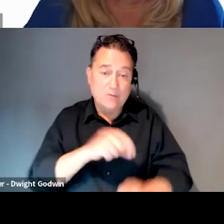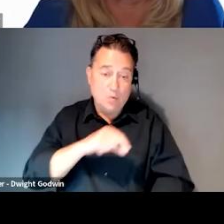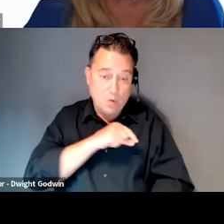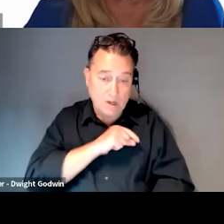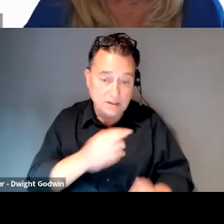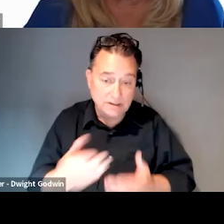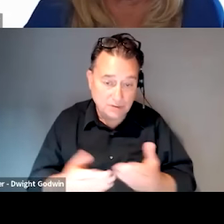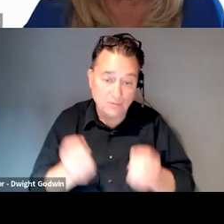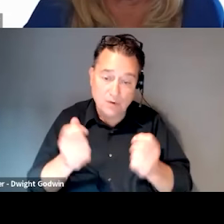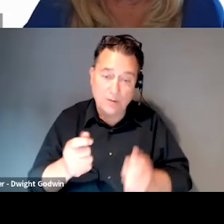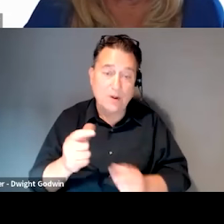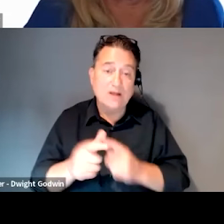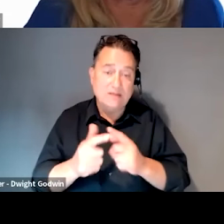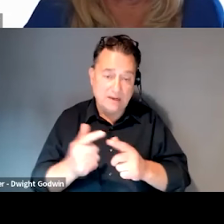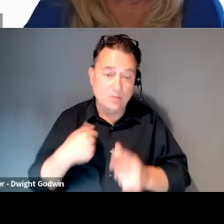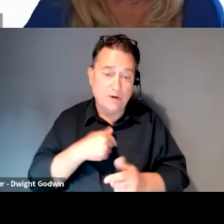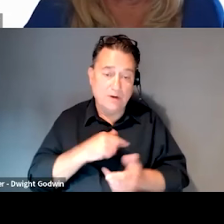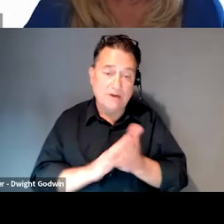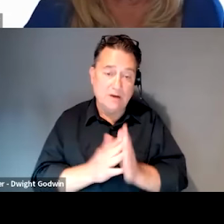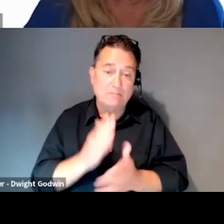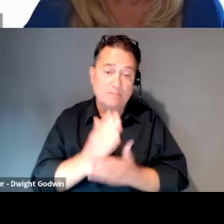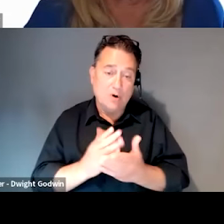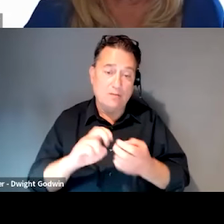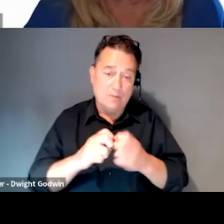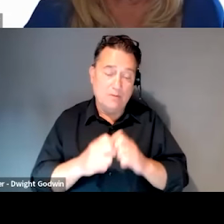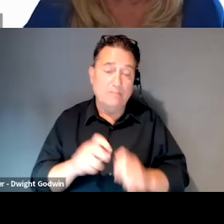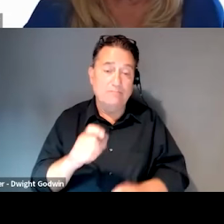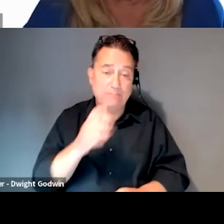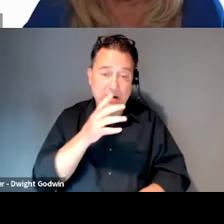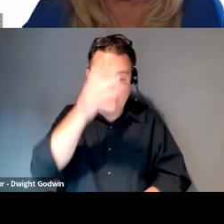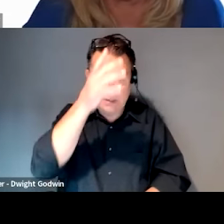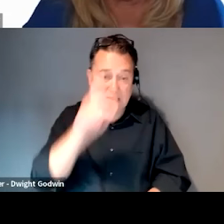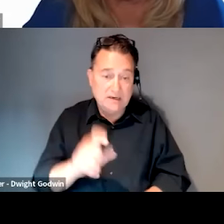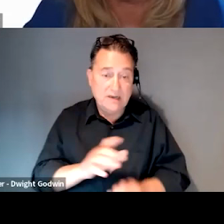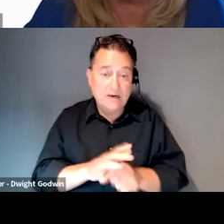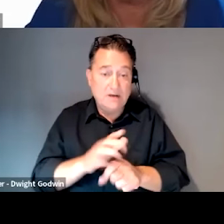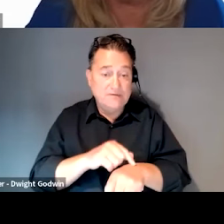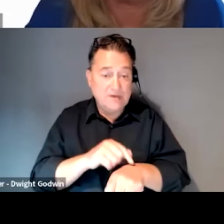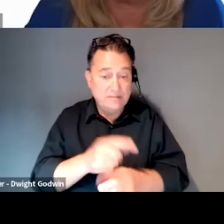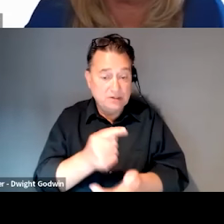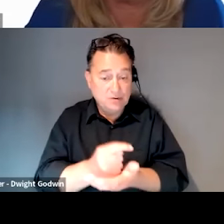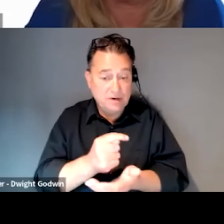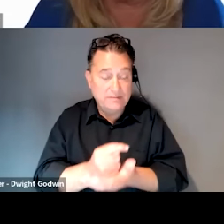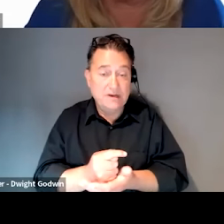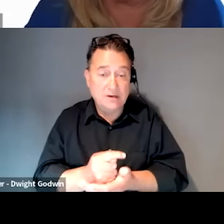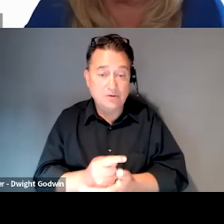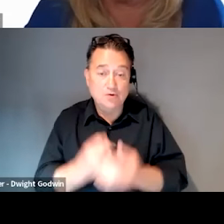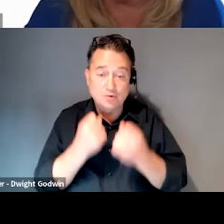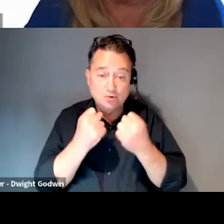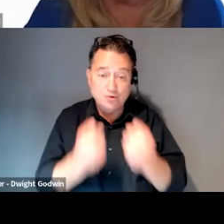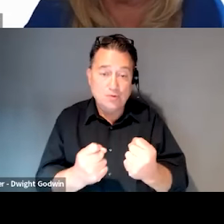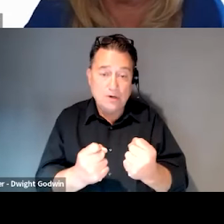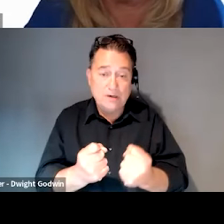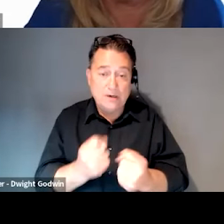then we are part of the problem. Parents need enough time and treatment and other services to strengthen protective factors and this needs to be done quickly